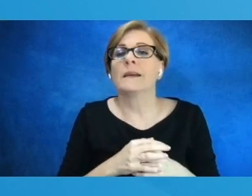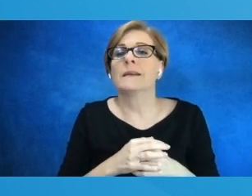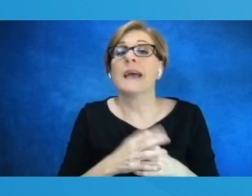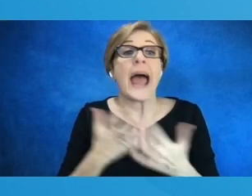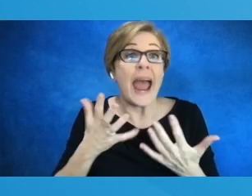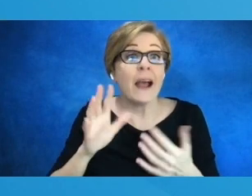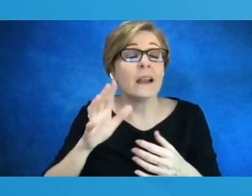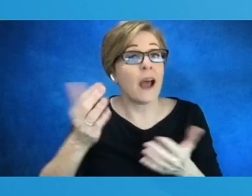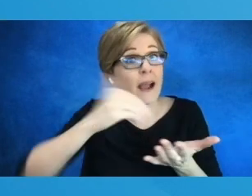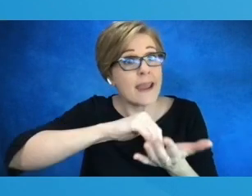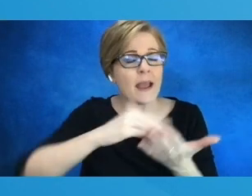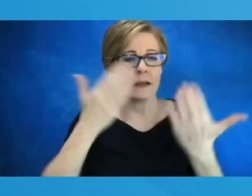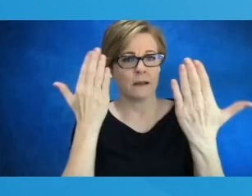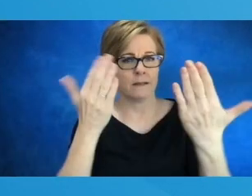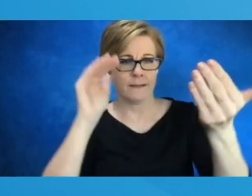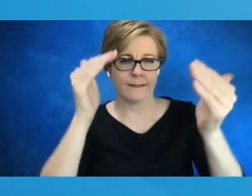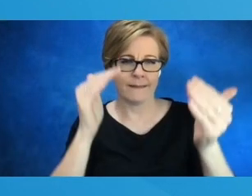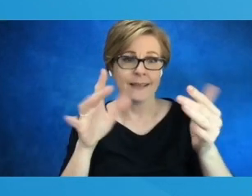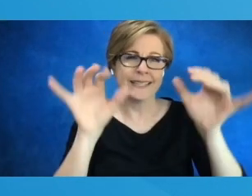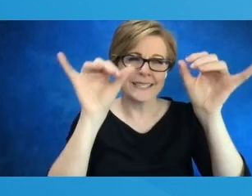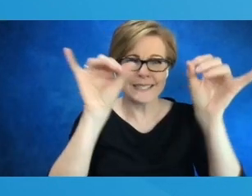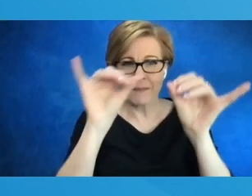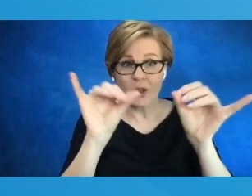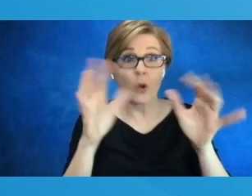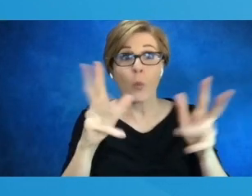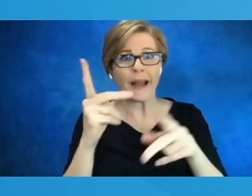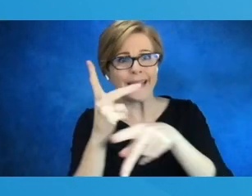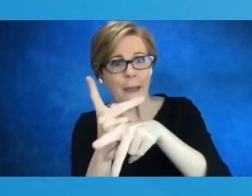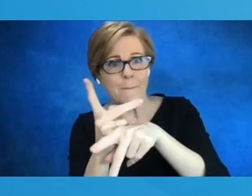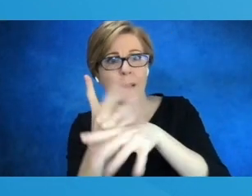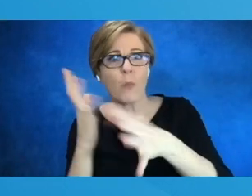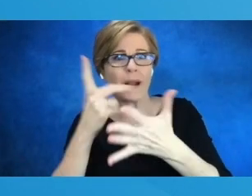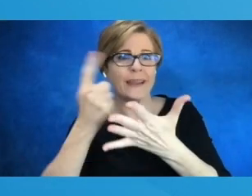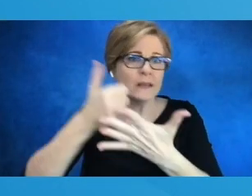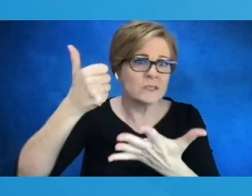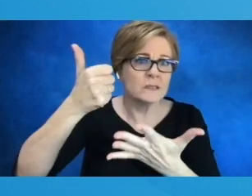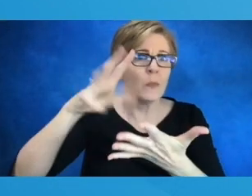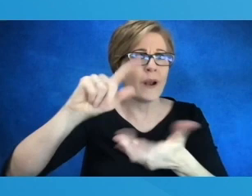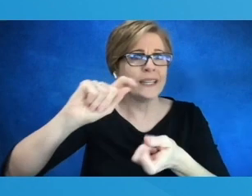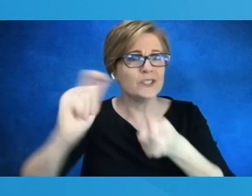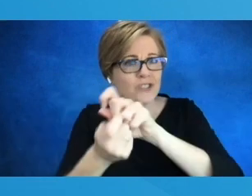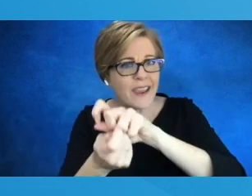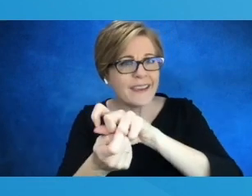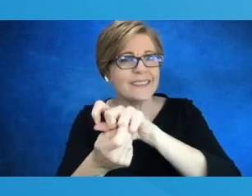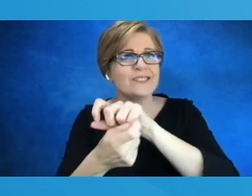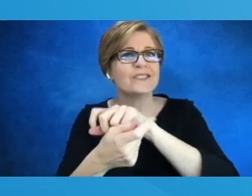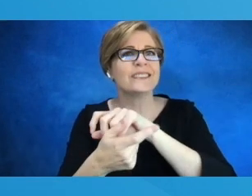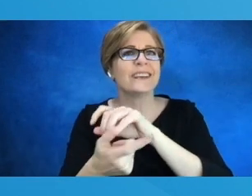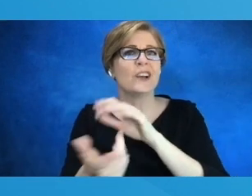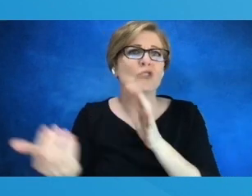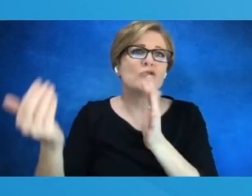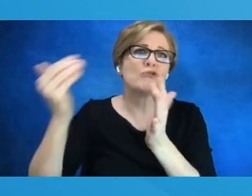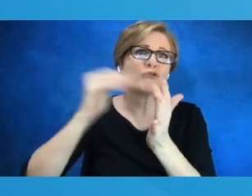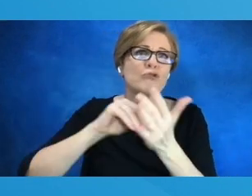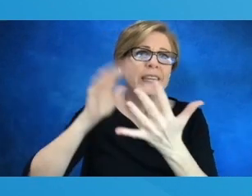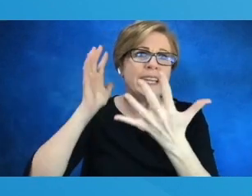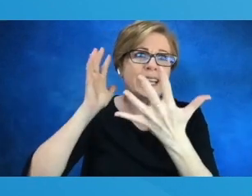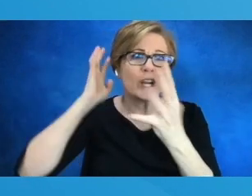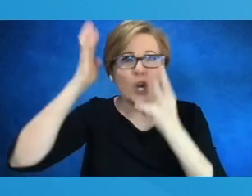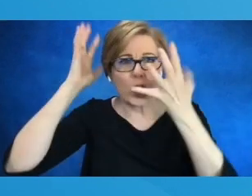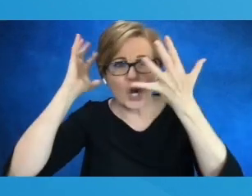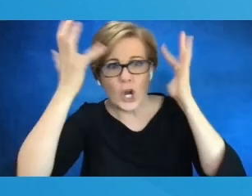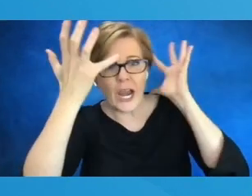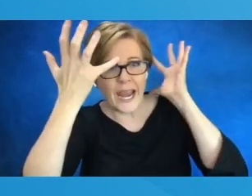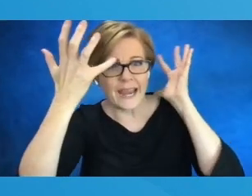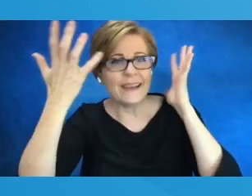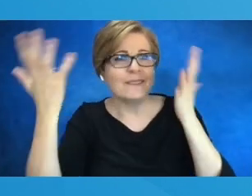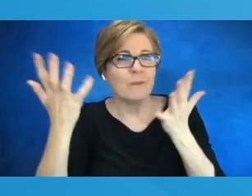What he chose to omit or how he chose to recreate these works.